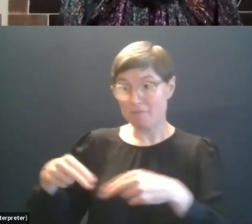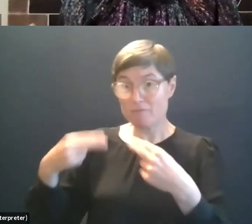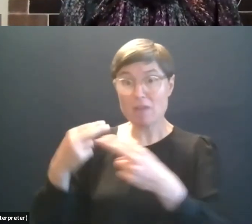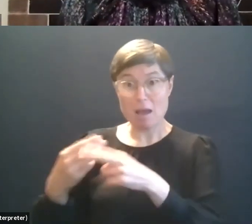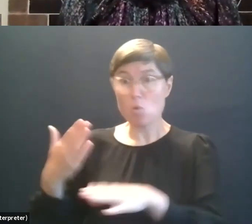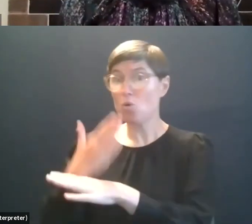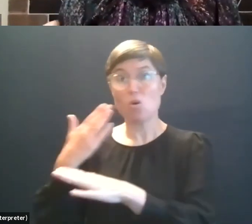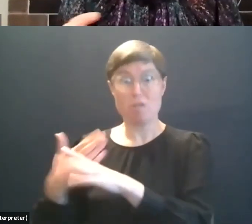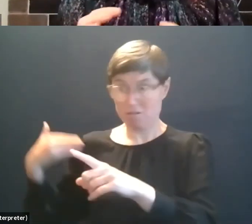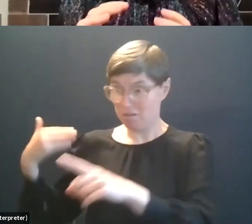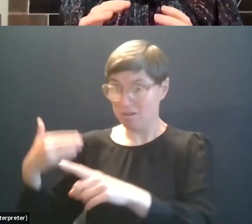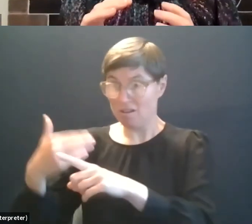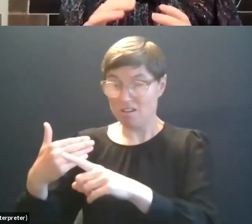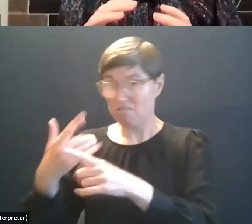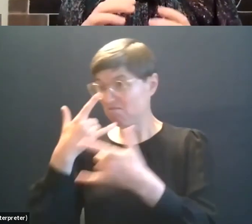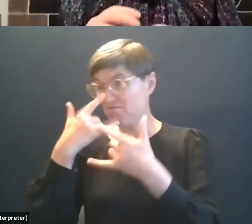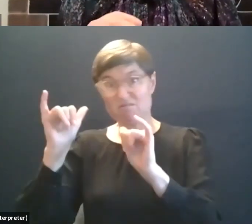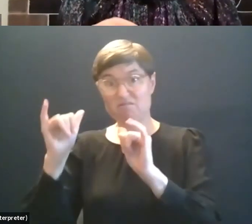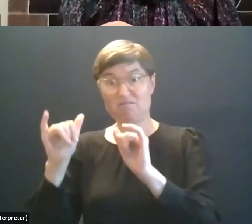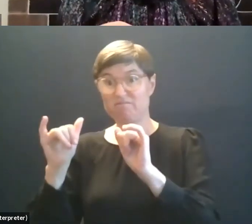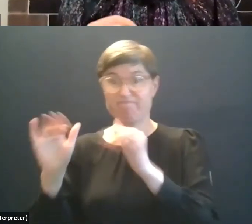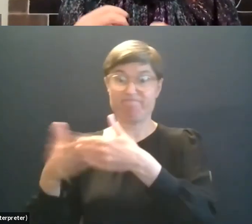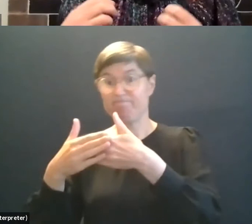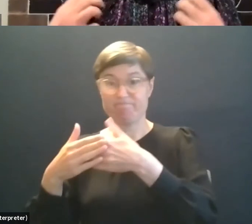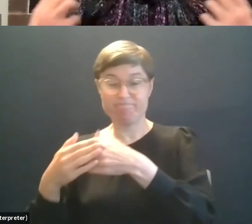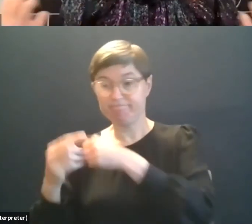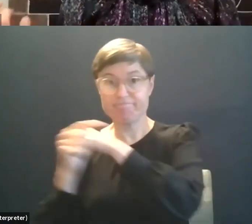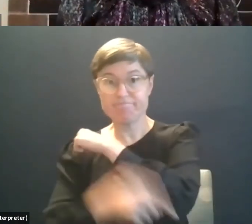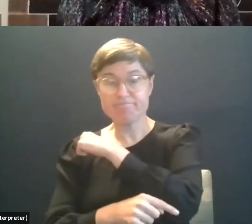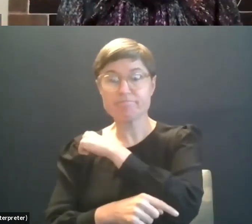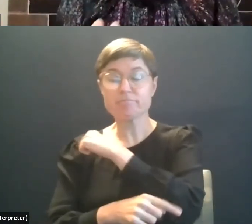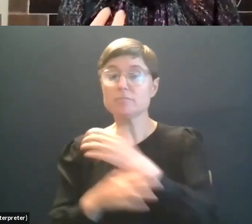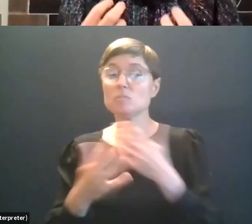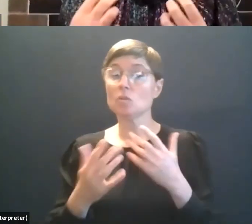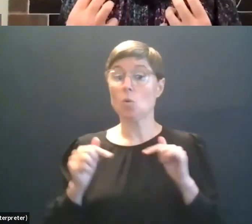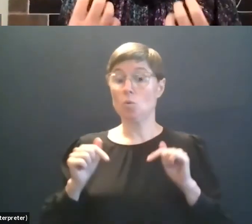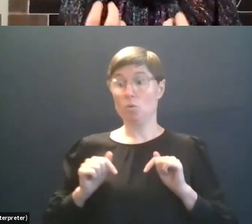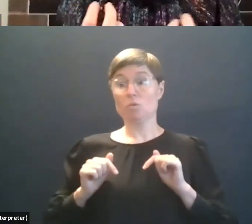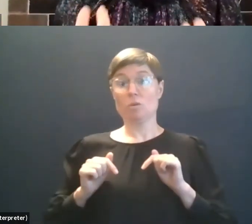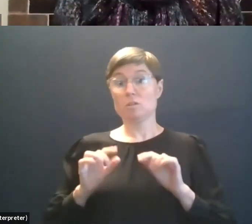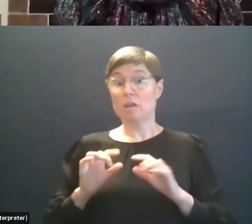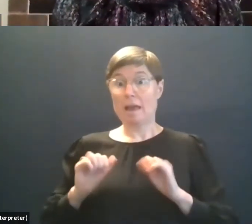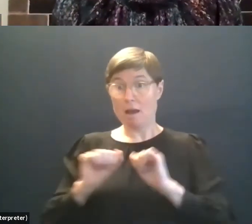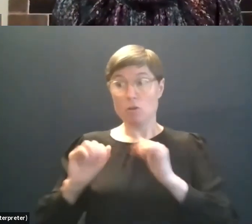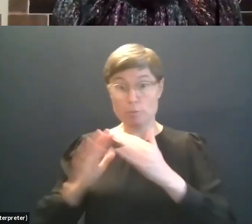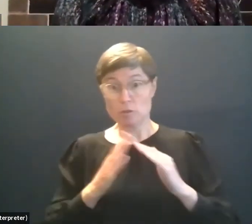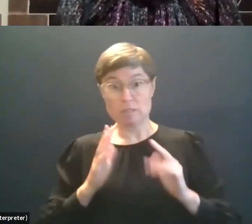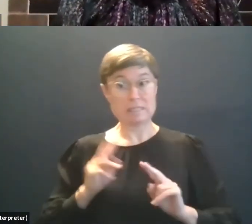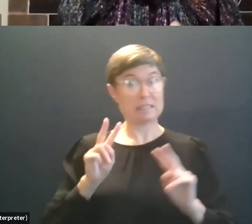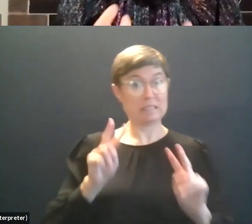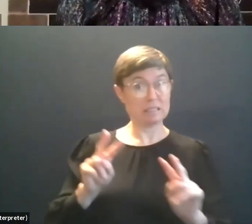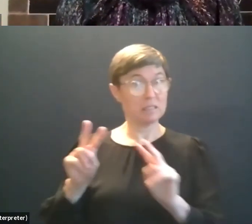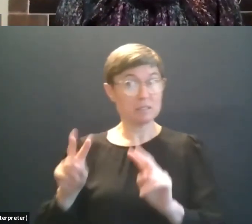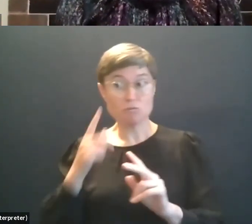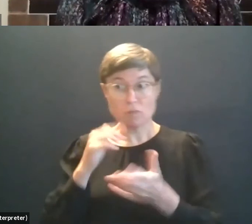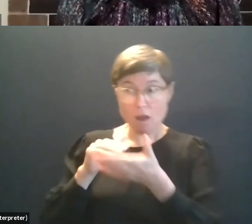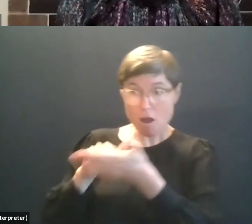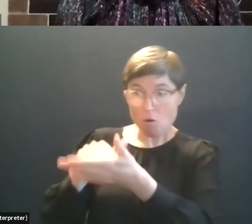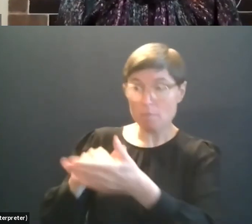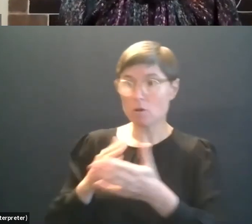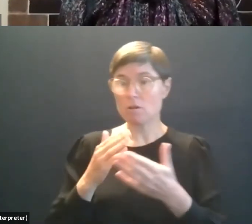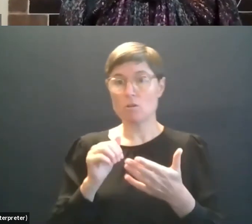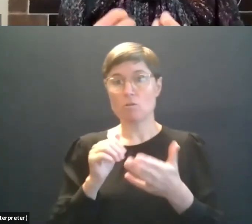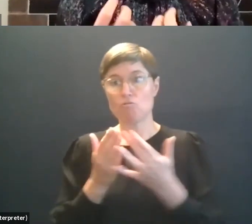building up. Unless we as a society respond to that through practical policies, but also